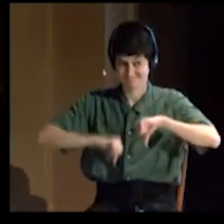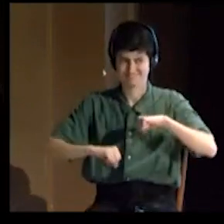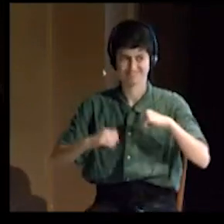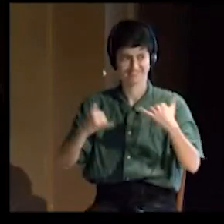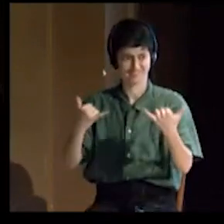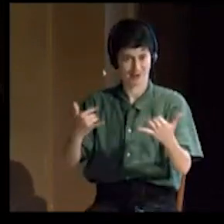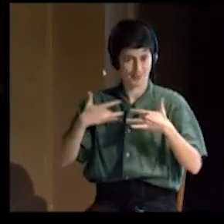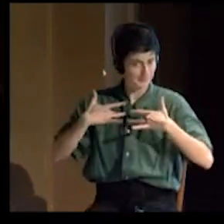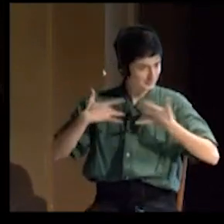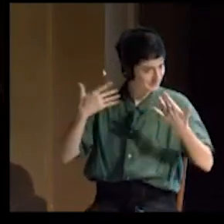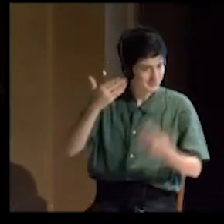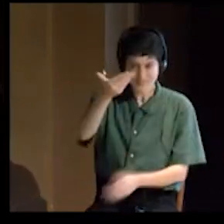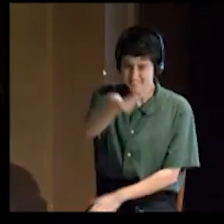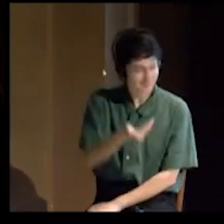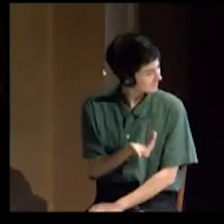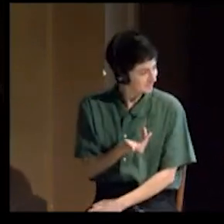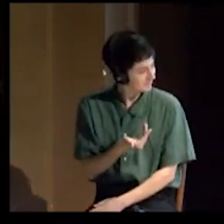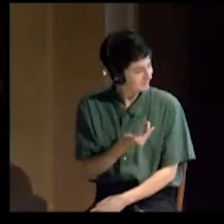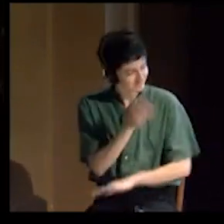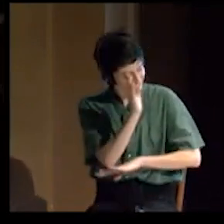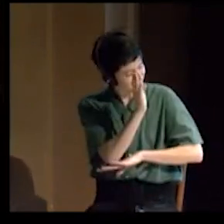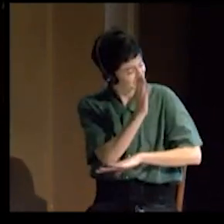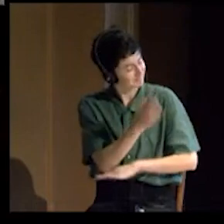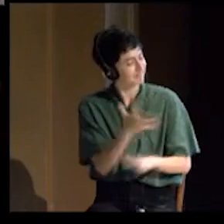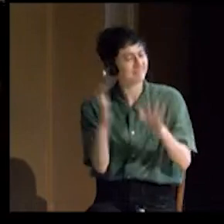[Audience Member] Woo. (audience applauds)